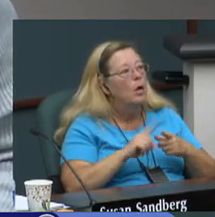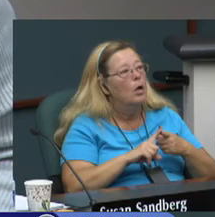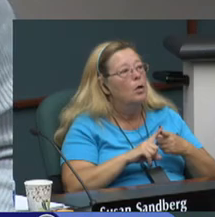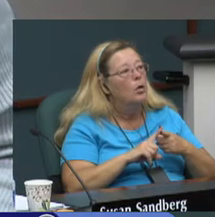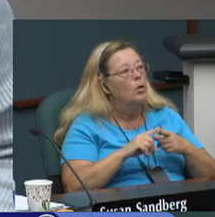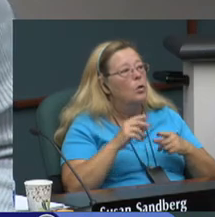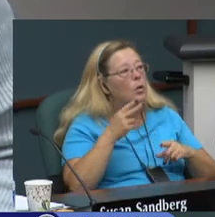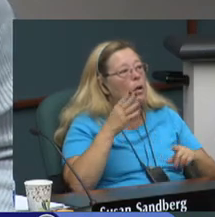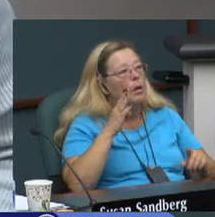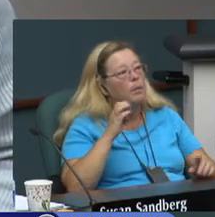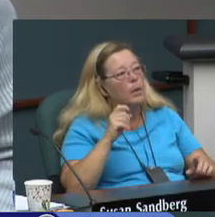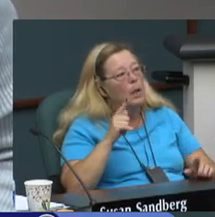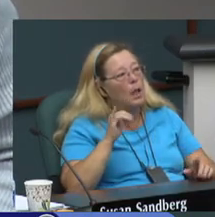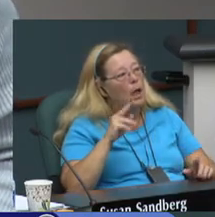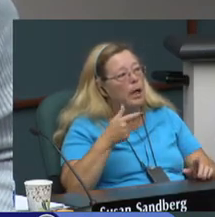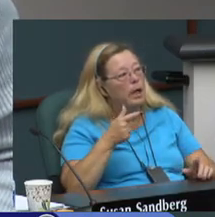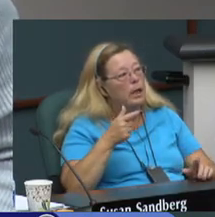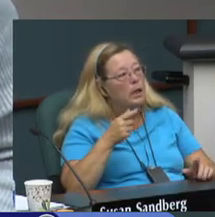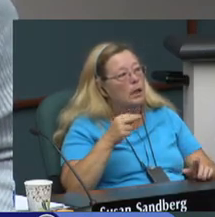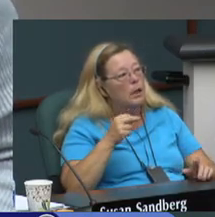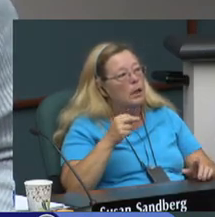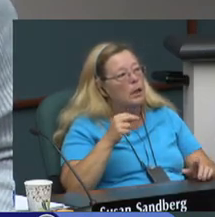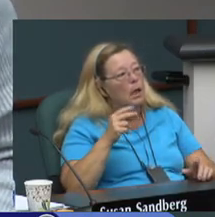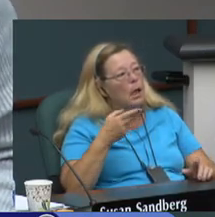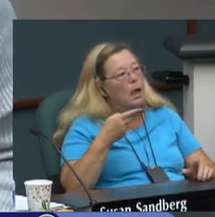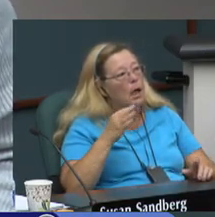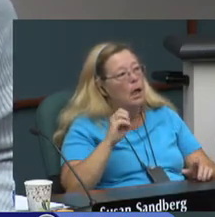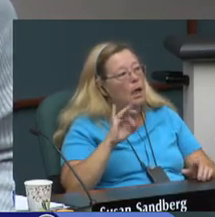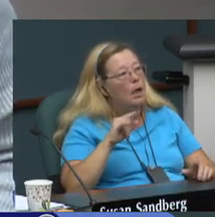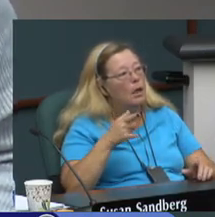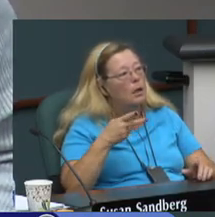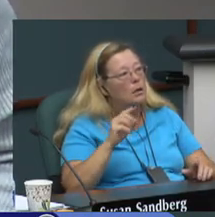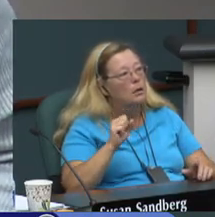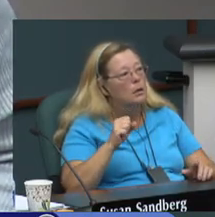question I don't know what the rents are but I do know that that's a tax credit